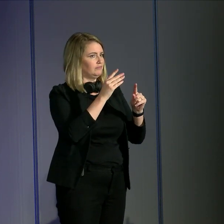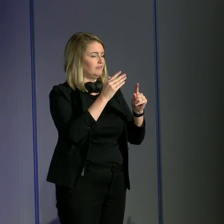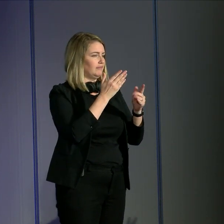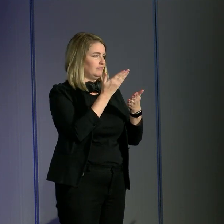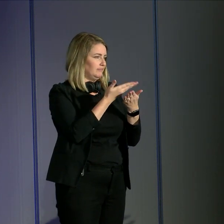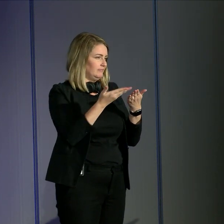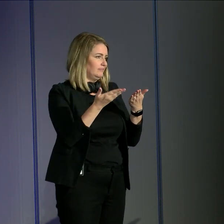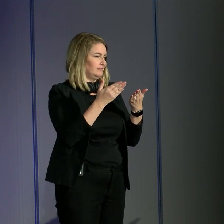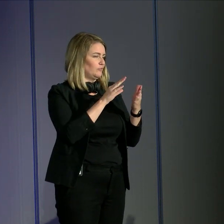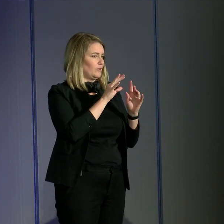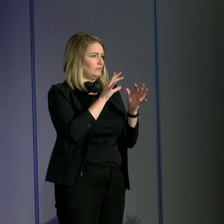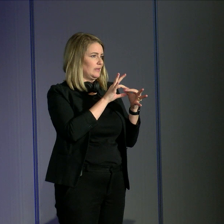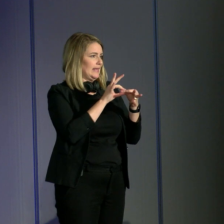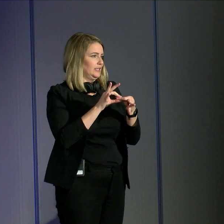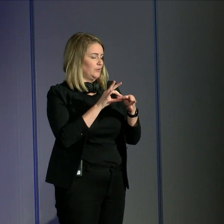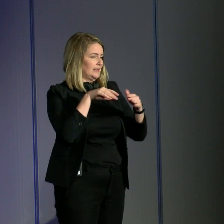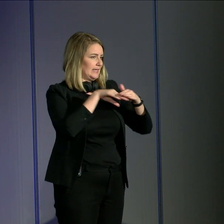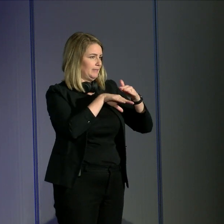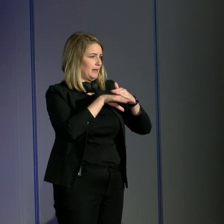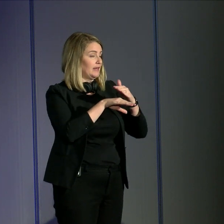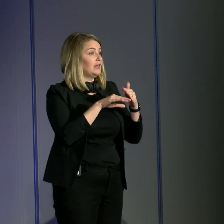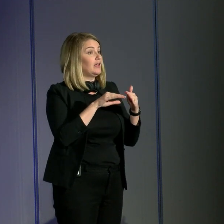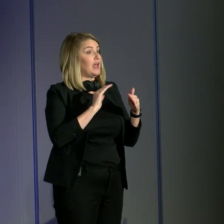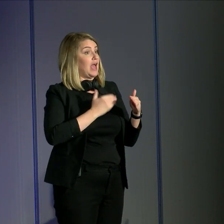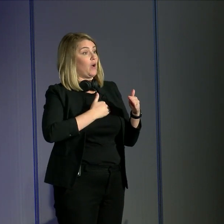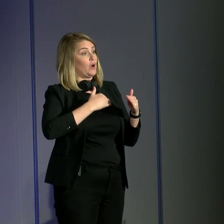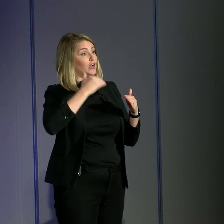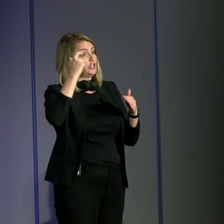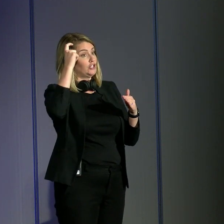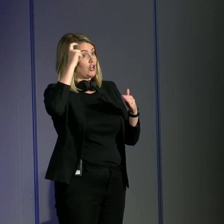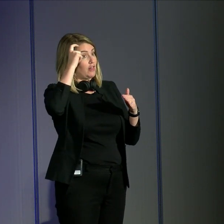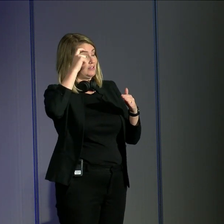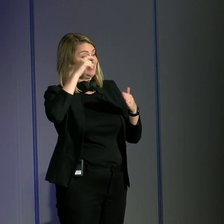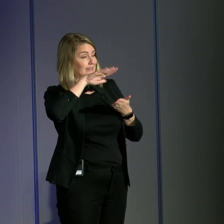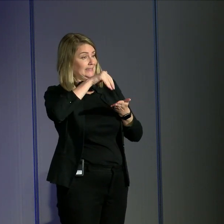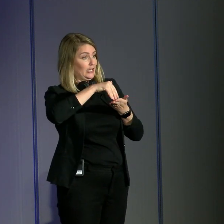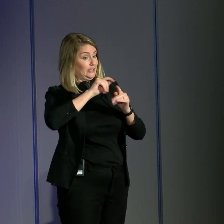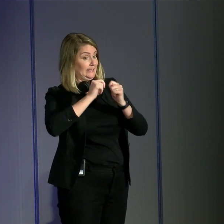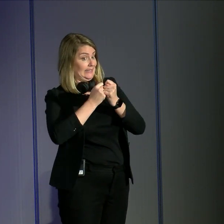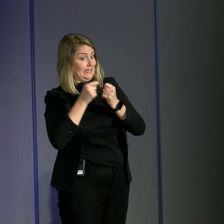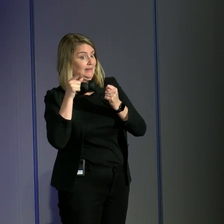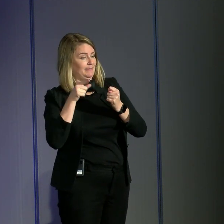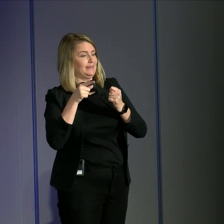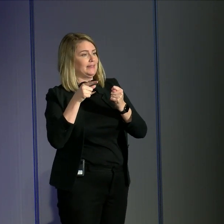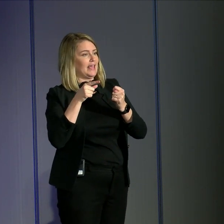And that's actually maintained by our knowledge center team who also build our rules.